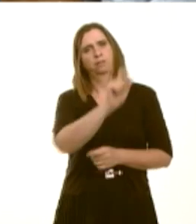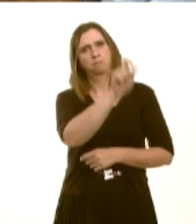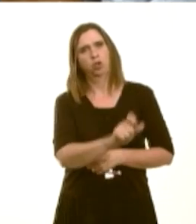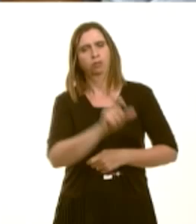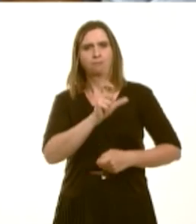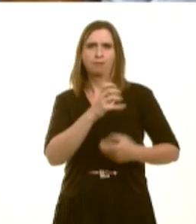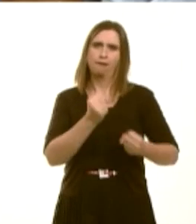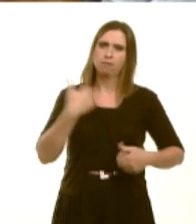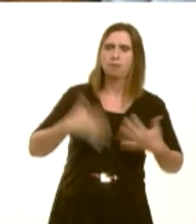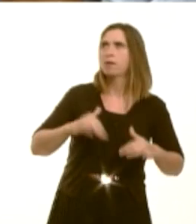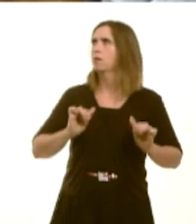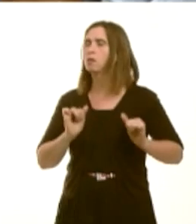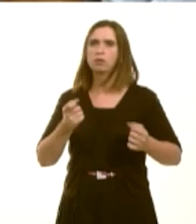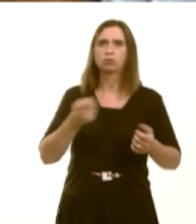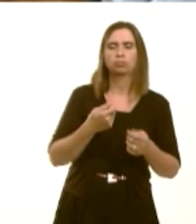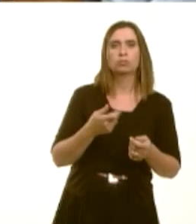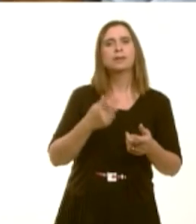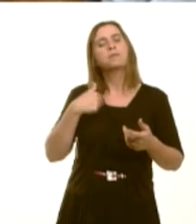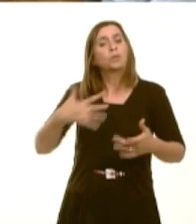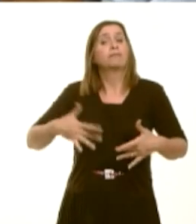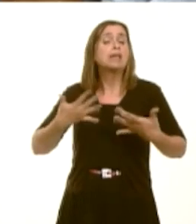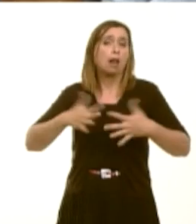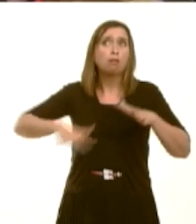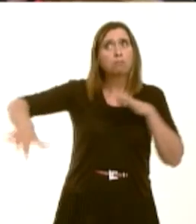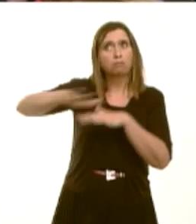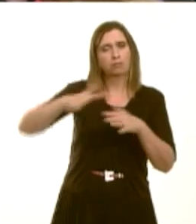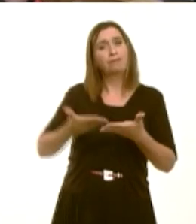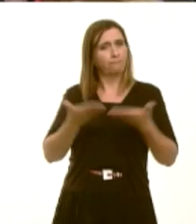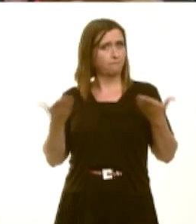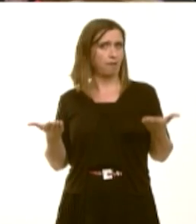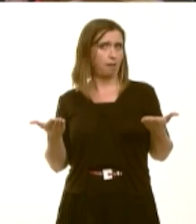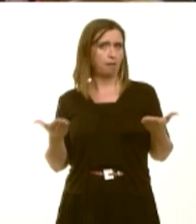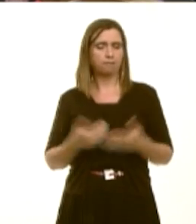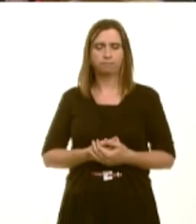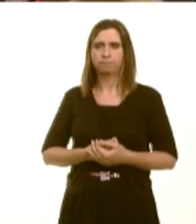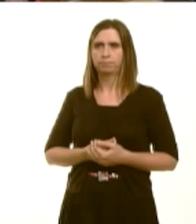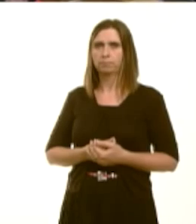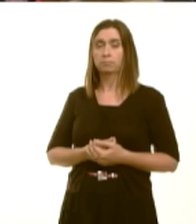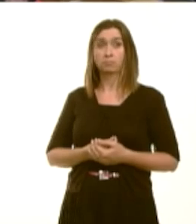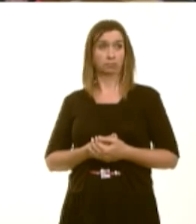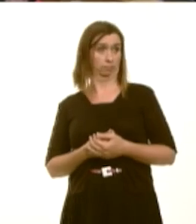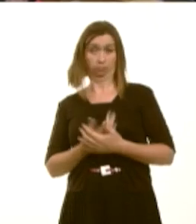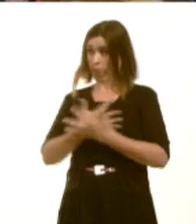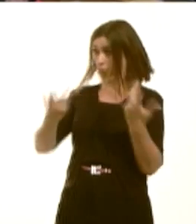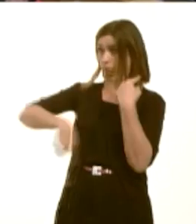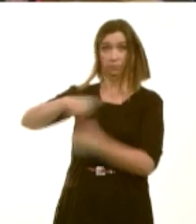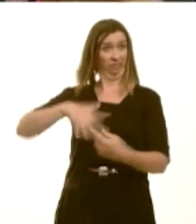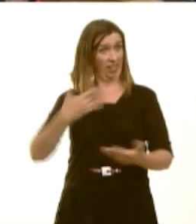access to treatment, we believe that access is fair and equitable. Leanne Wood: Many people, First Minister, do not believe the situation is fair and equitable